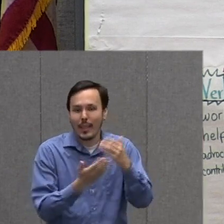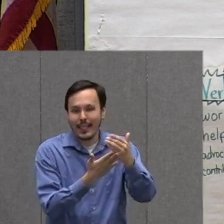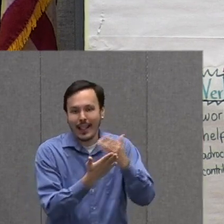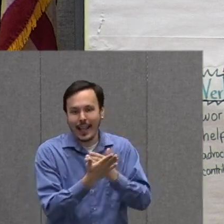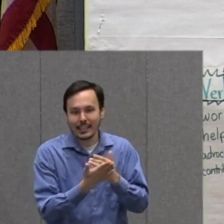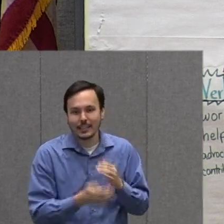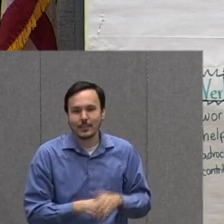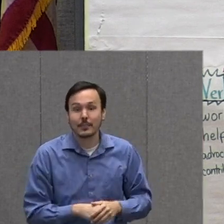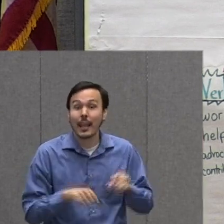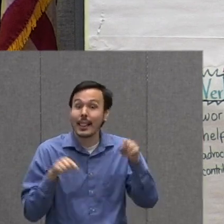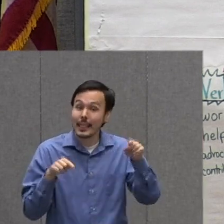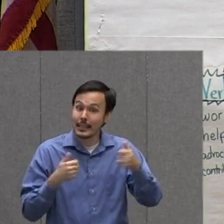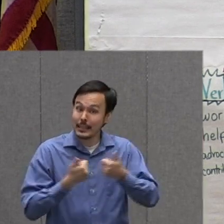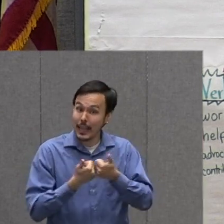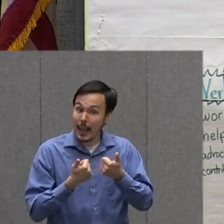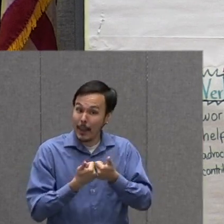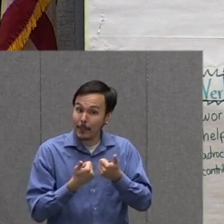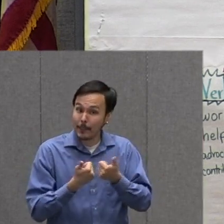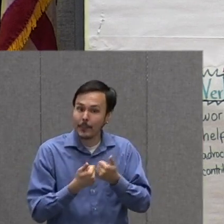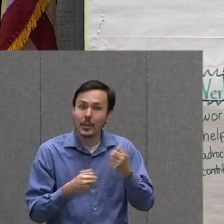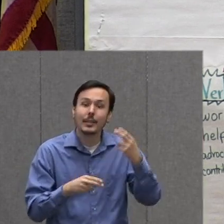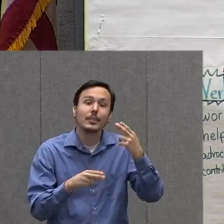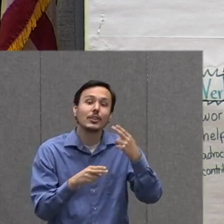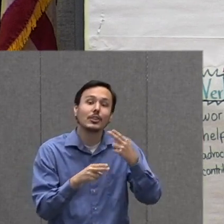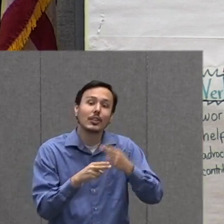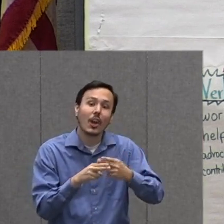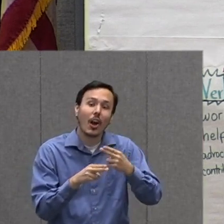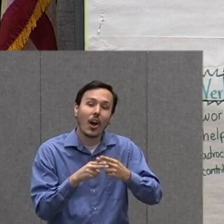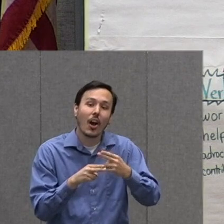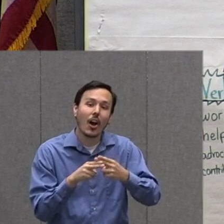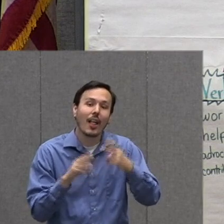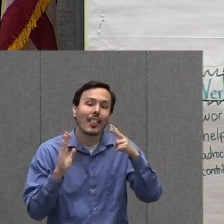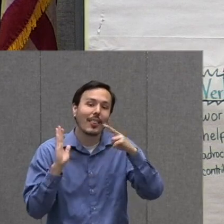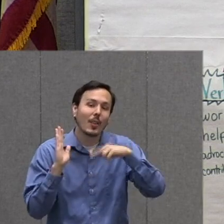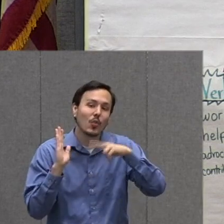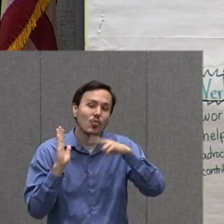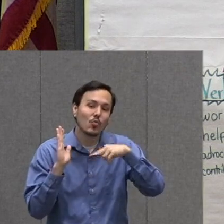This is a game and it's called the reading trading game.